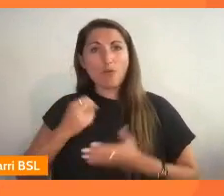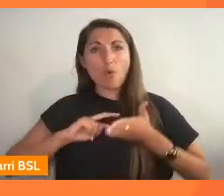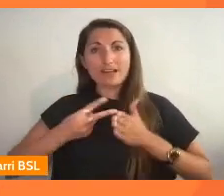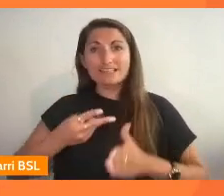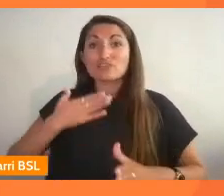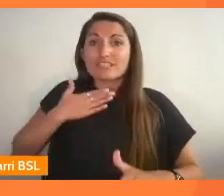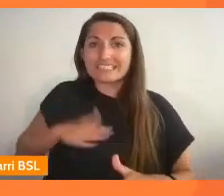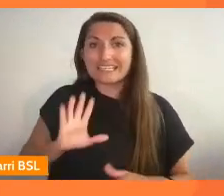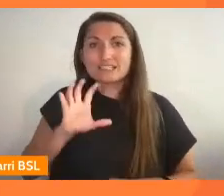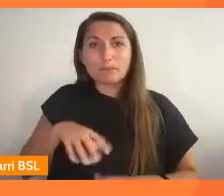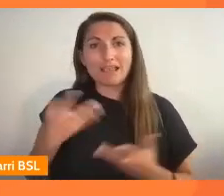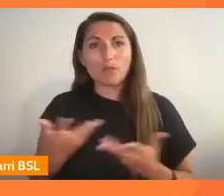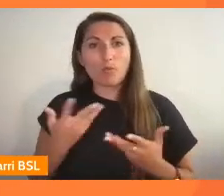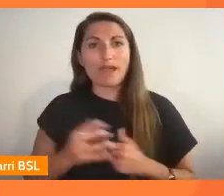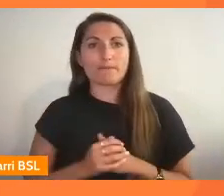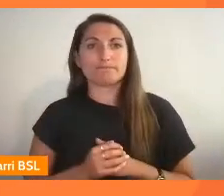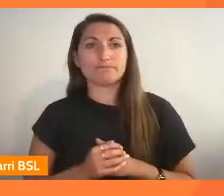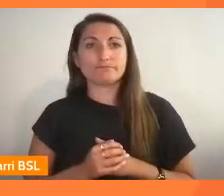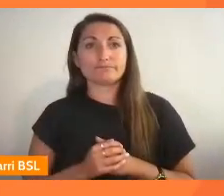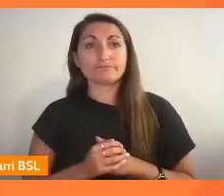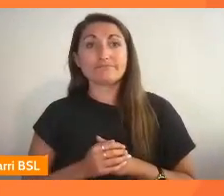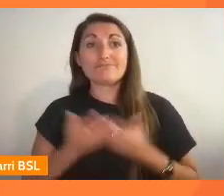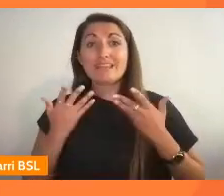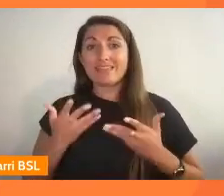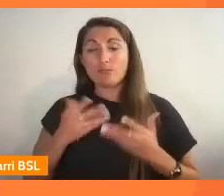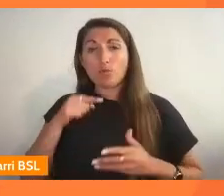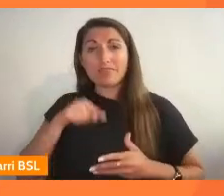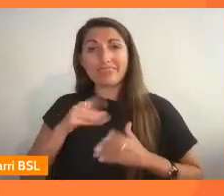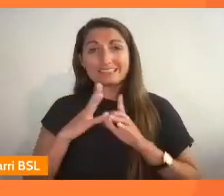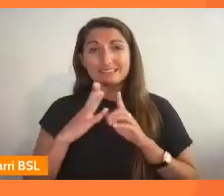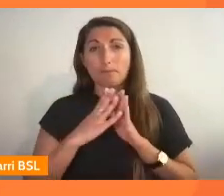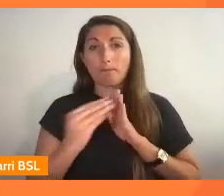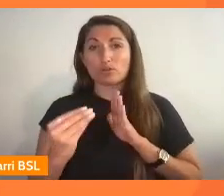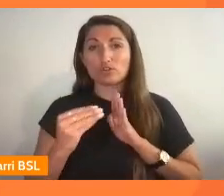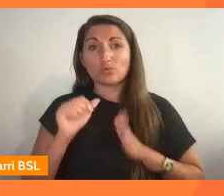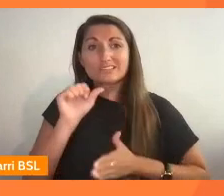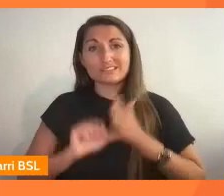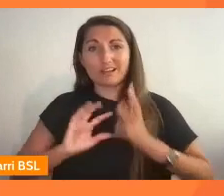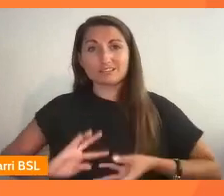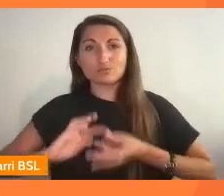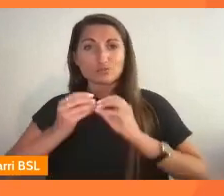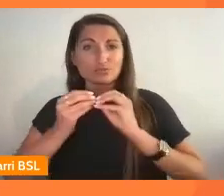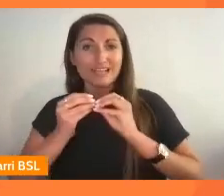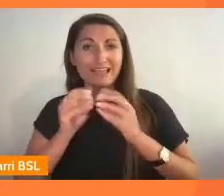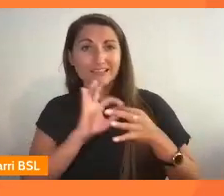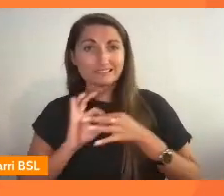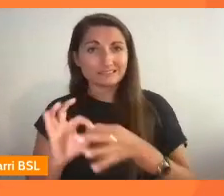That model we are currently forming is hauntological, which we hold